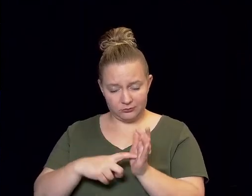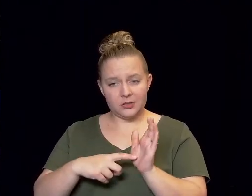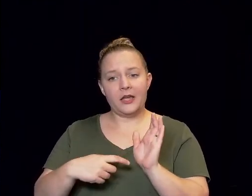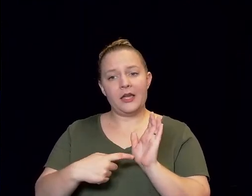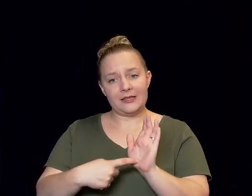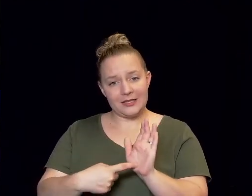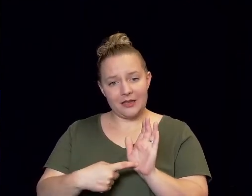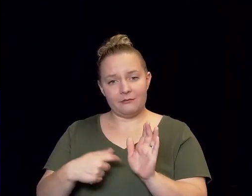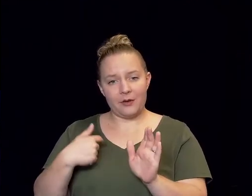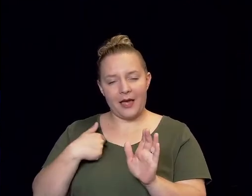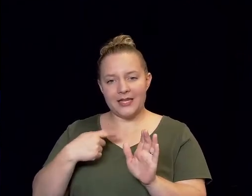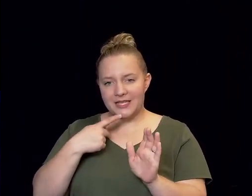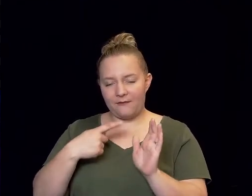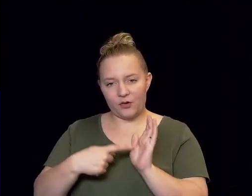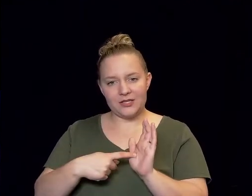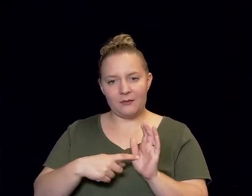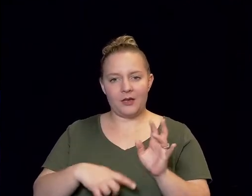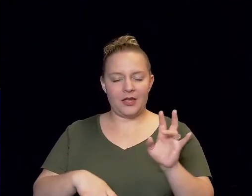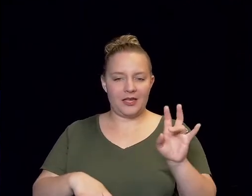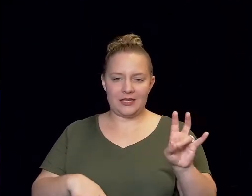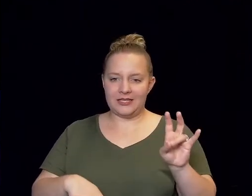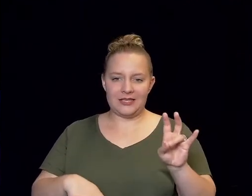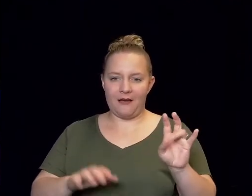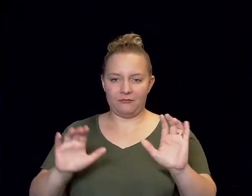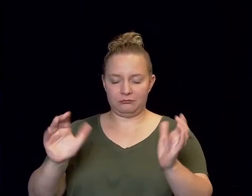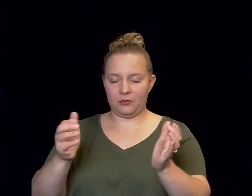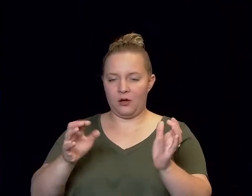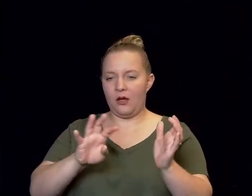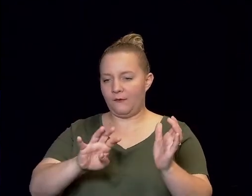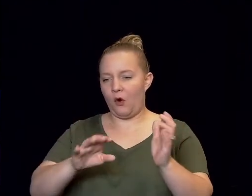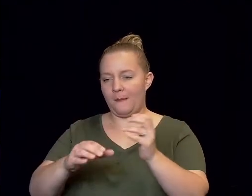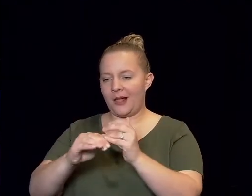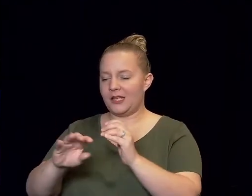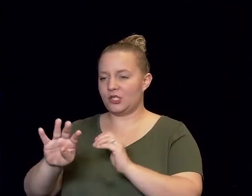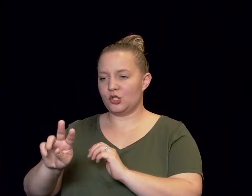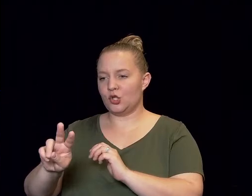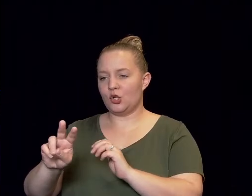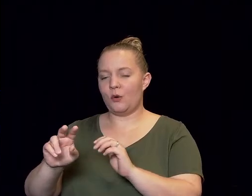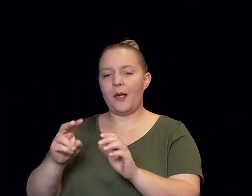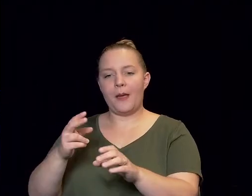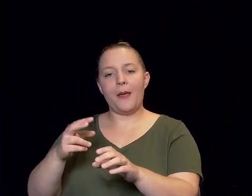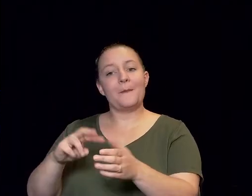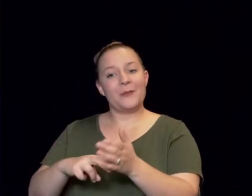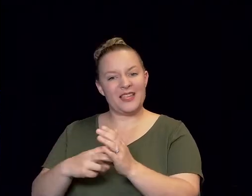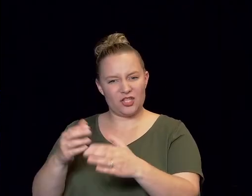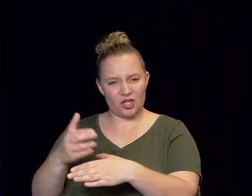I said for example, 7 (4 + 2) means I need to share or distribute or